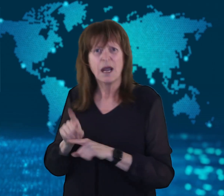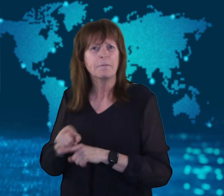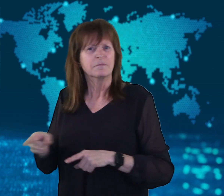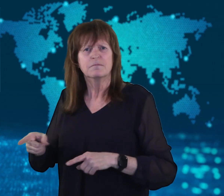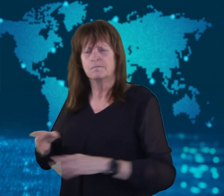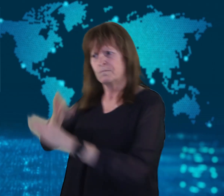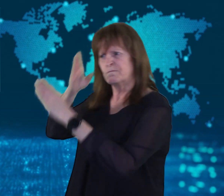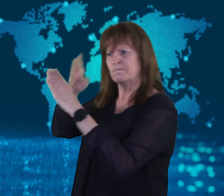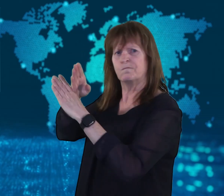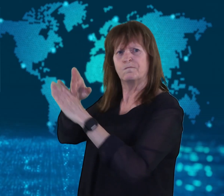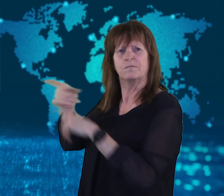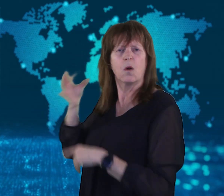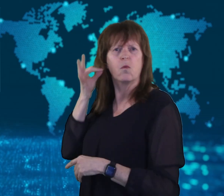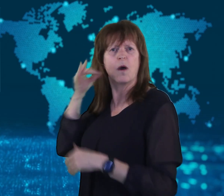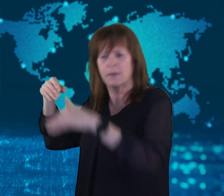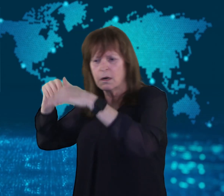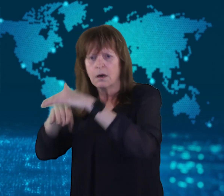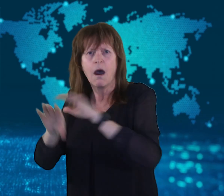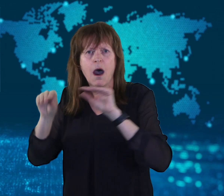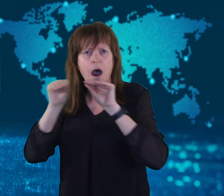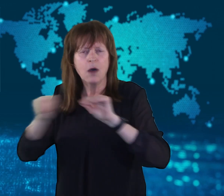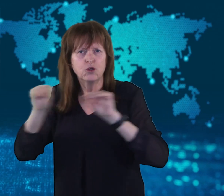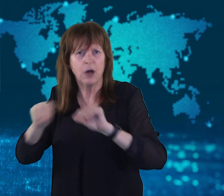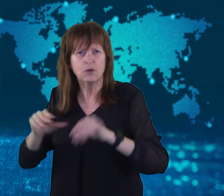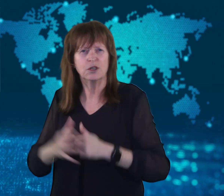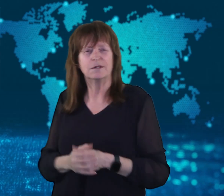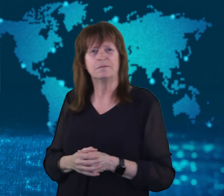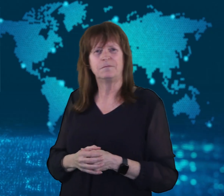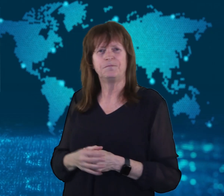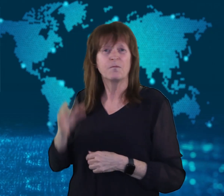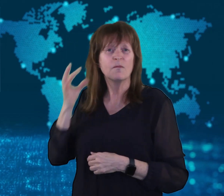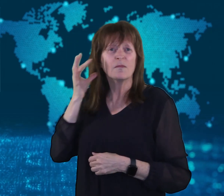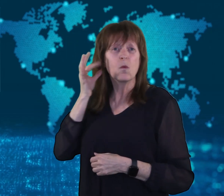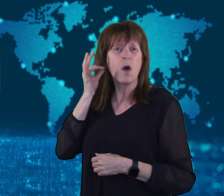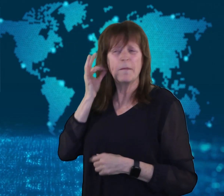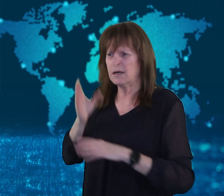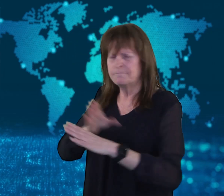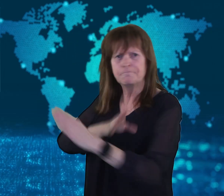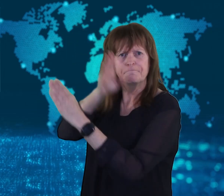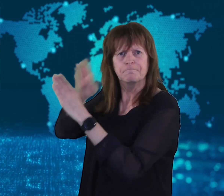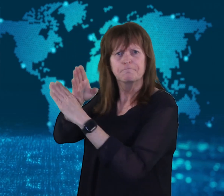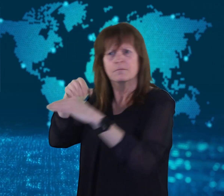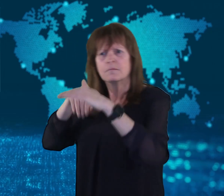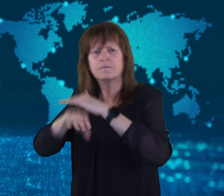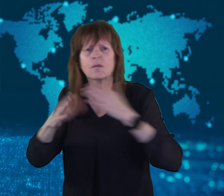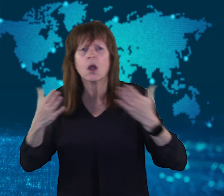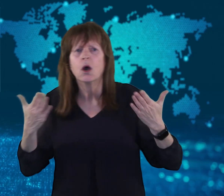The Taliban has banned ducation for women.